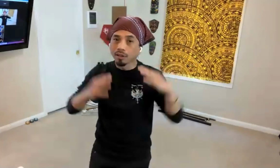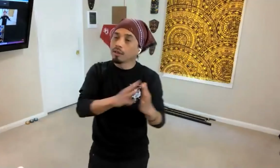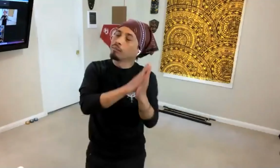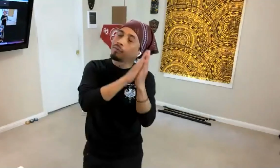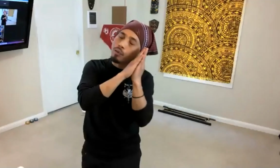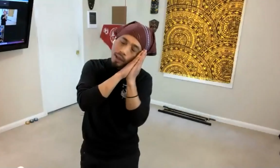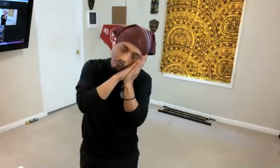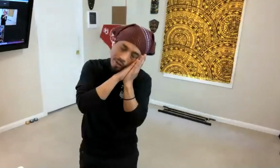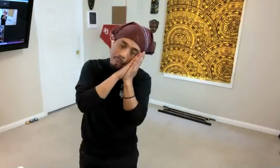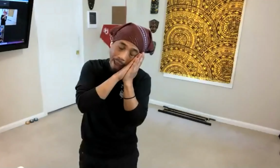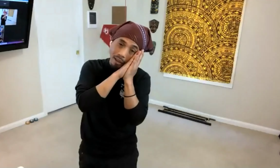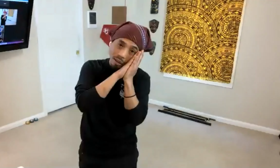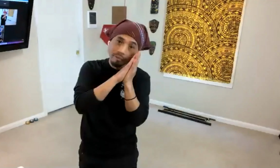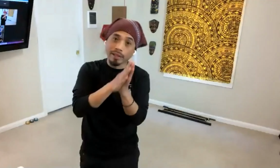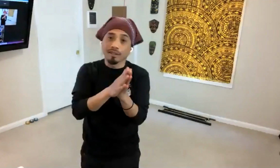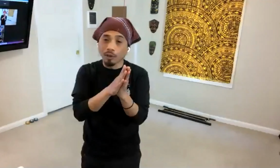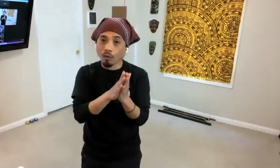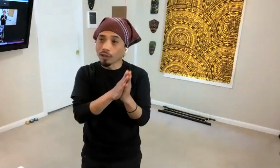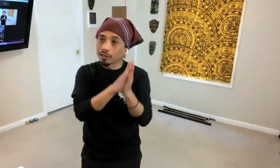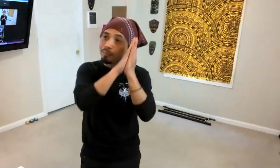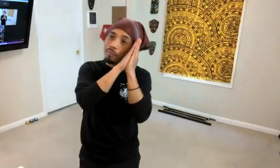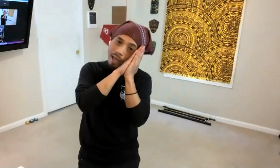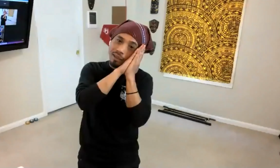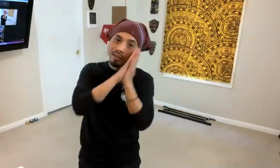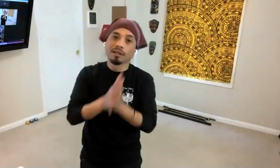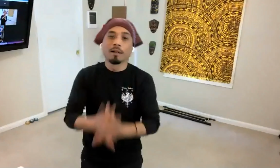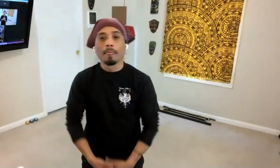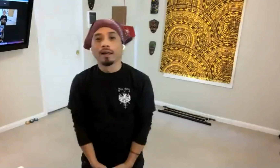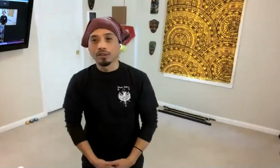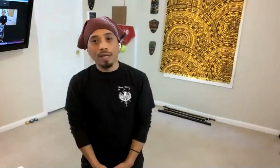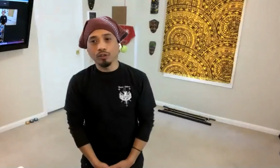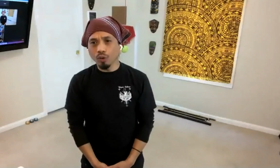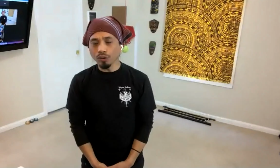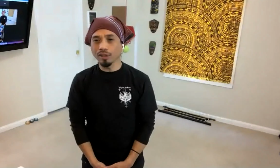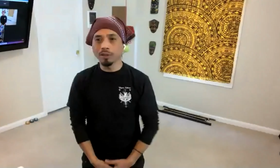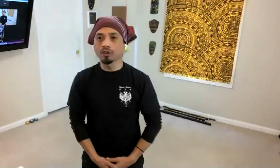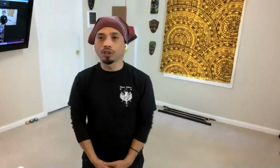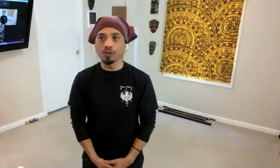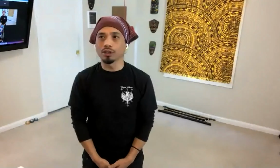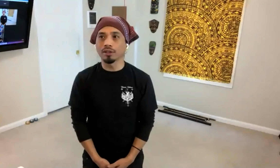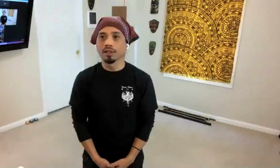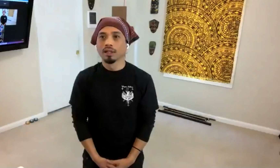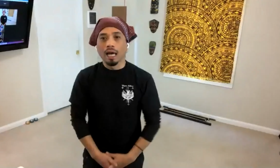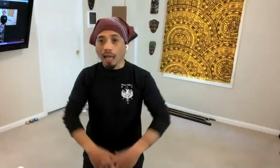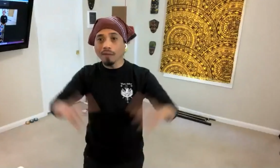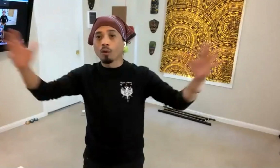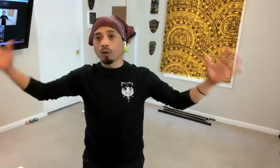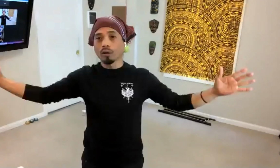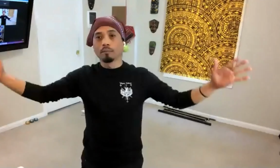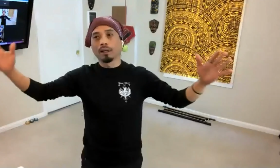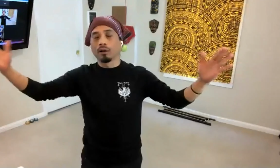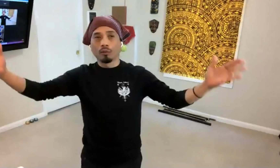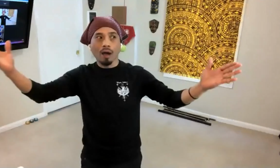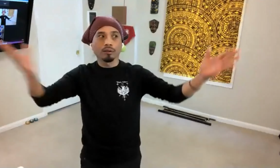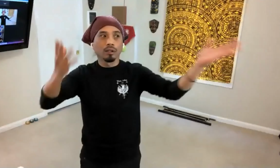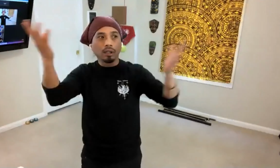INCHES OF LEATHER AROUND THEIR NECKS. FELICIA: THAT'S AMAZING. THOSE ARE SOME OF THE TRADITIONS.